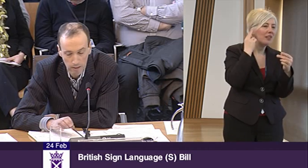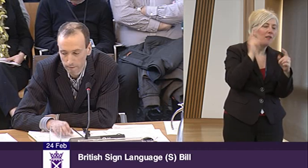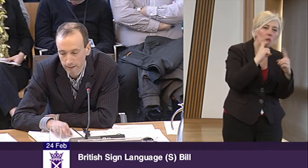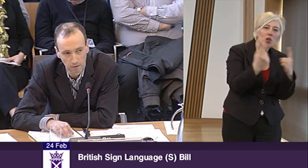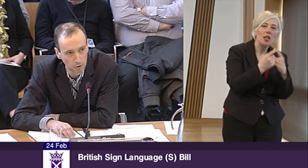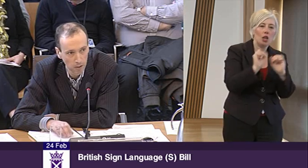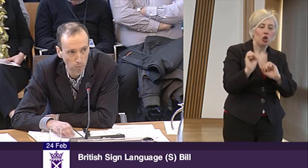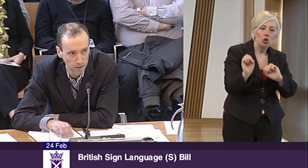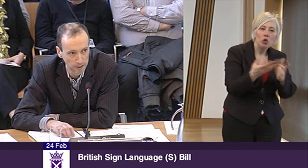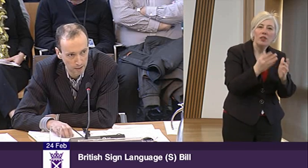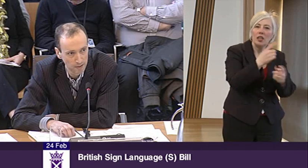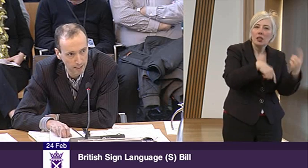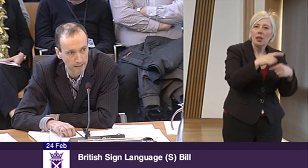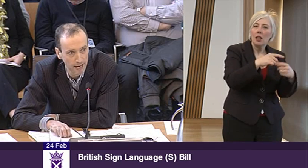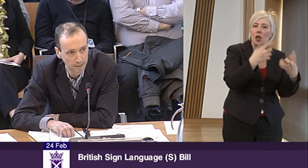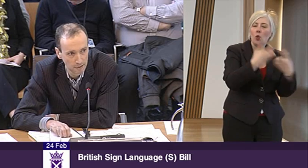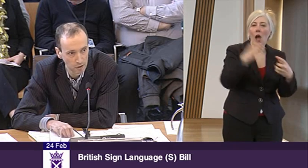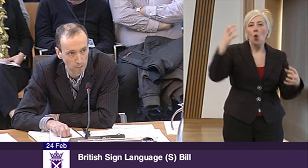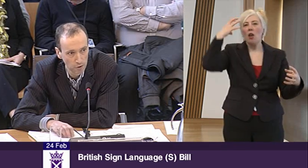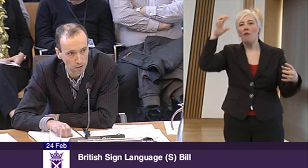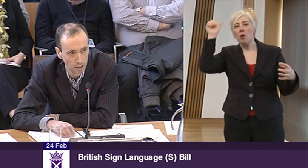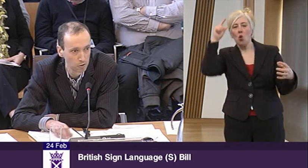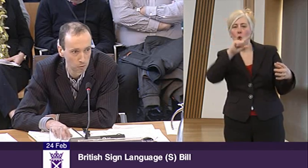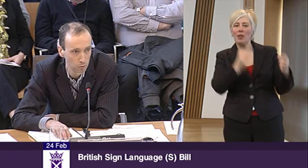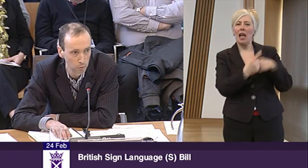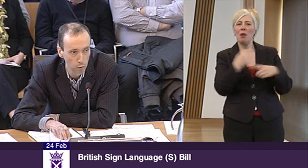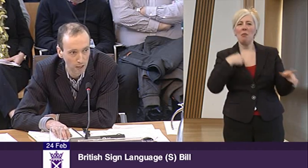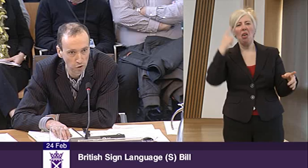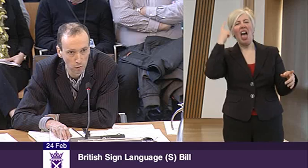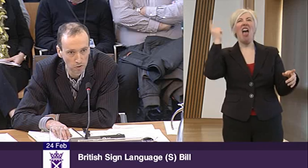the services that it receives. In effect, we would be second guessing who knows best.